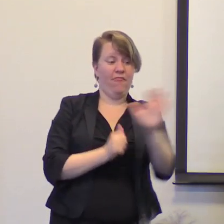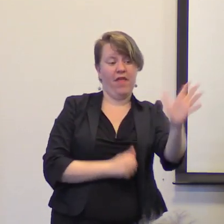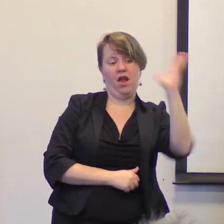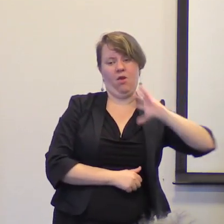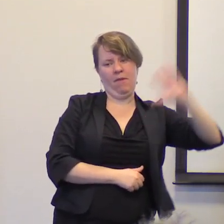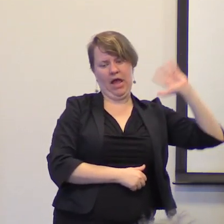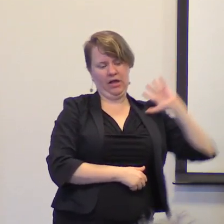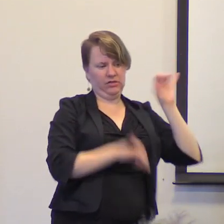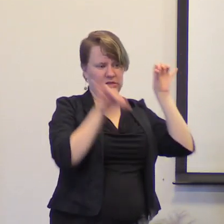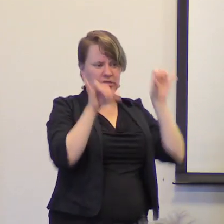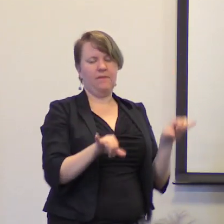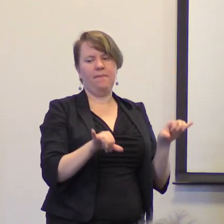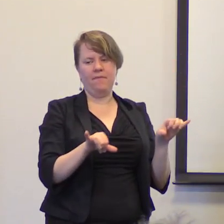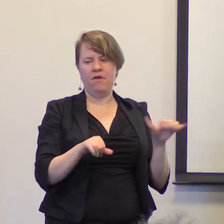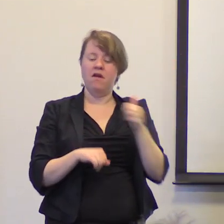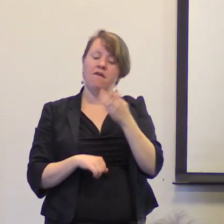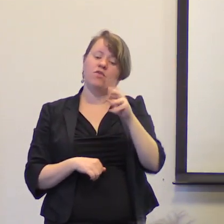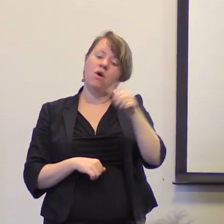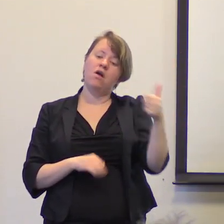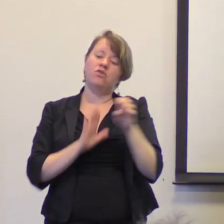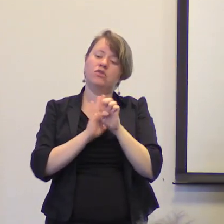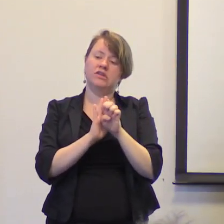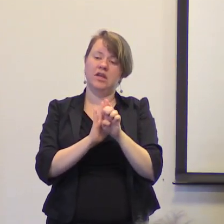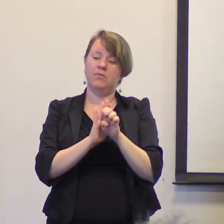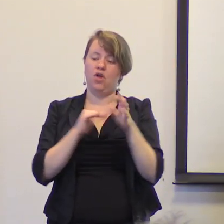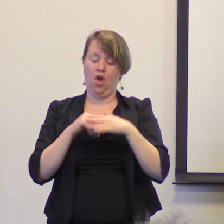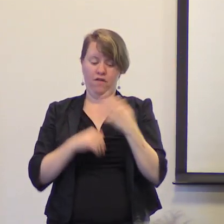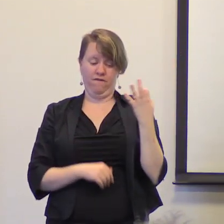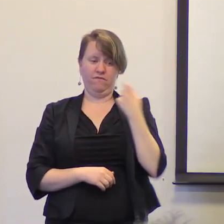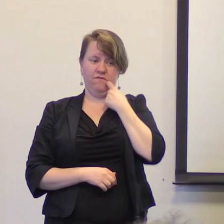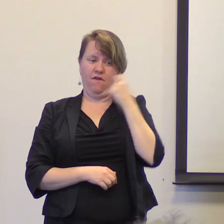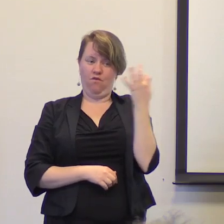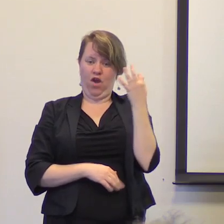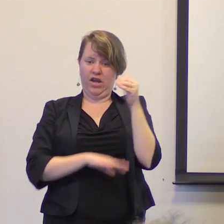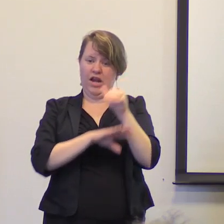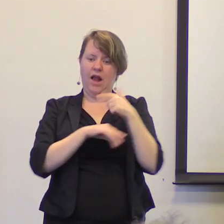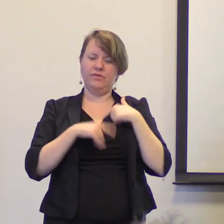A few other examples on that came just on this Friday night, I was at the Japanese-American